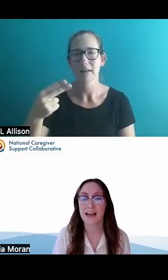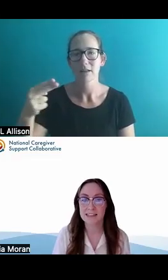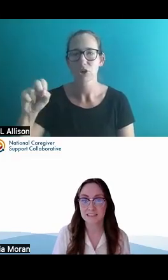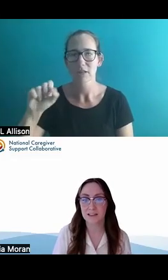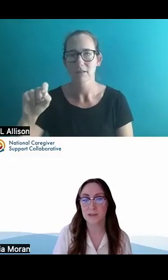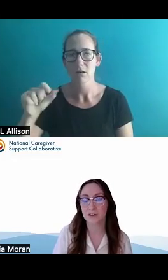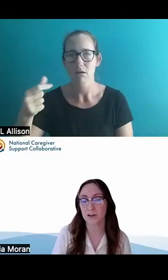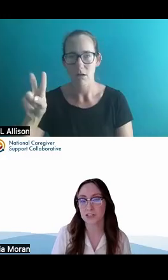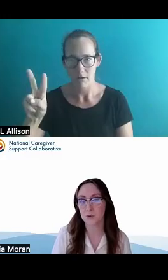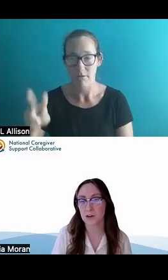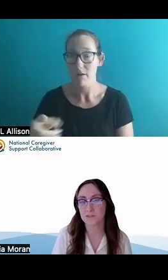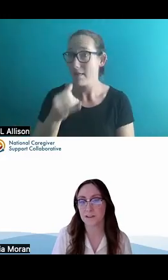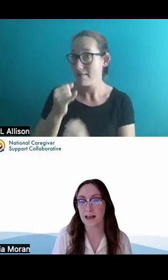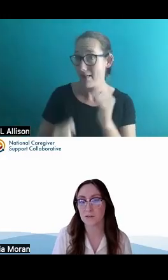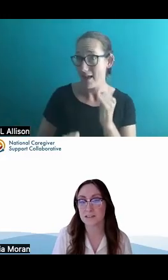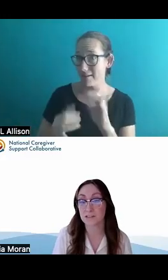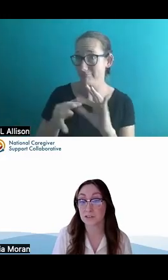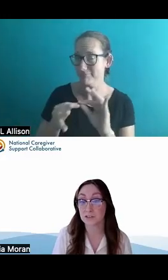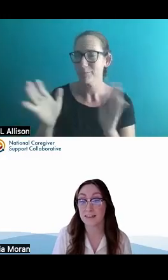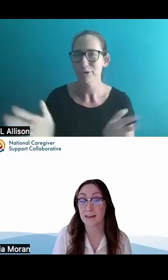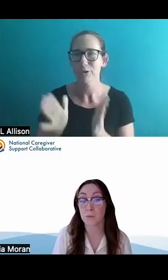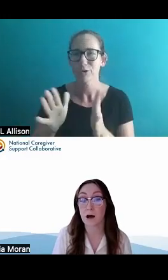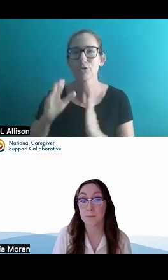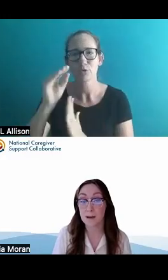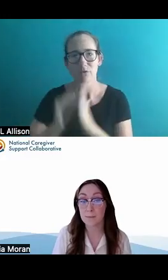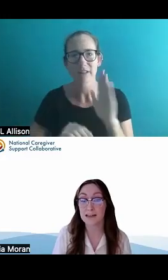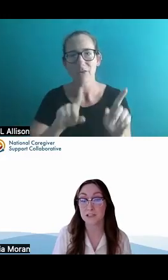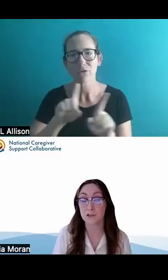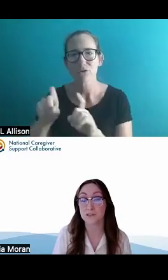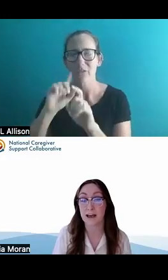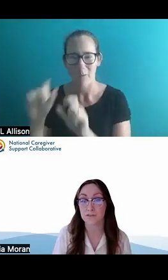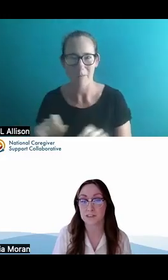Lastly, we encourage you all to fill out the survey that will pop up as you close out of